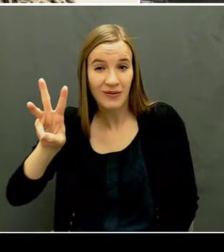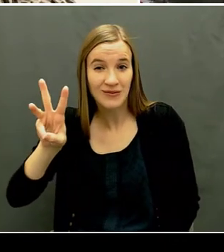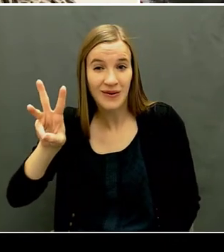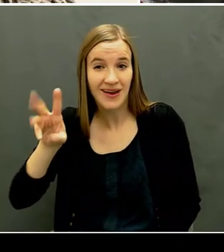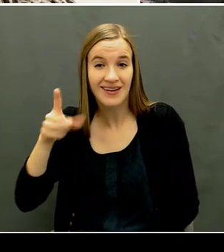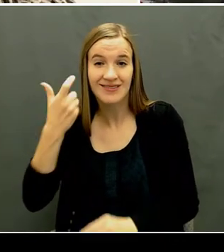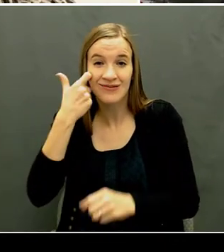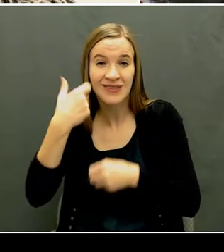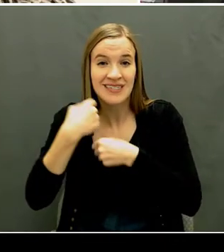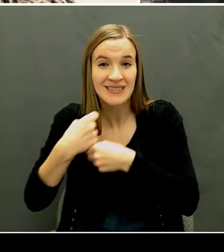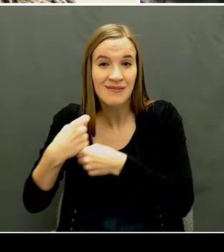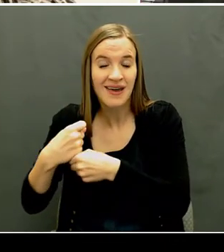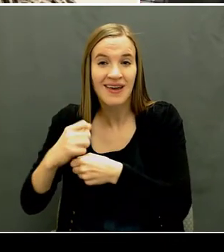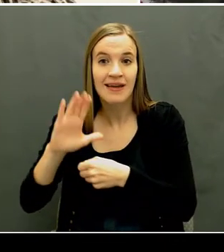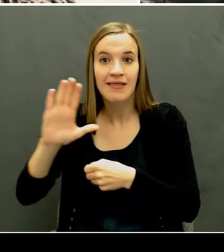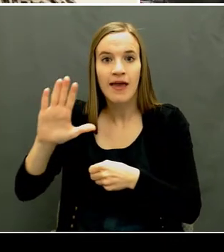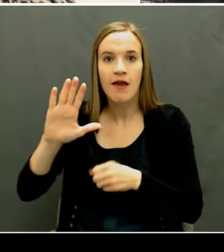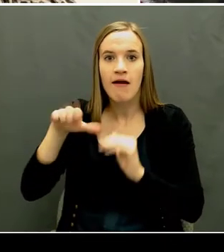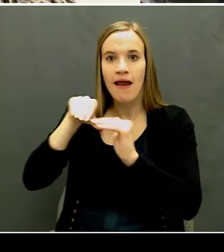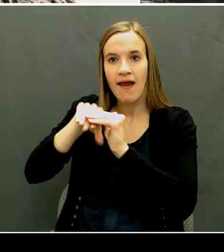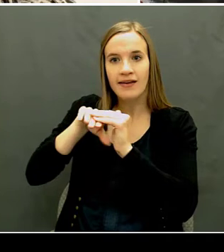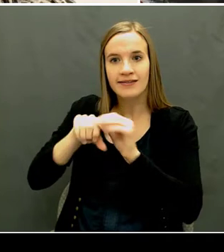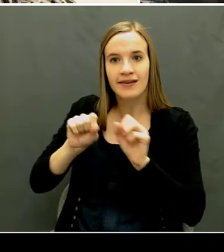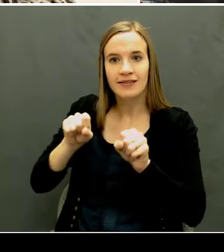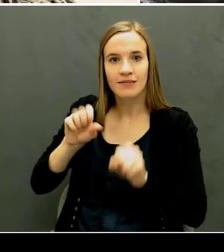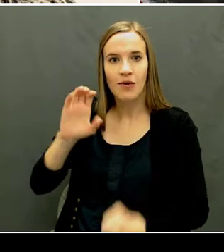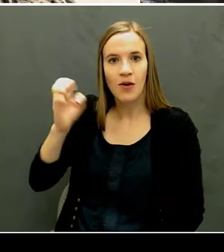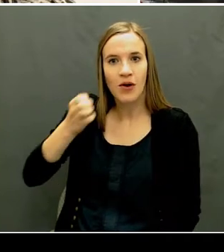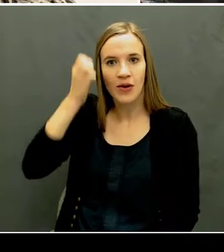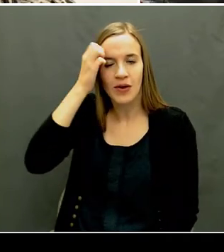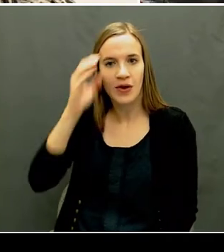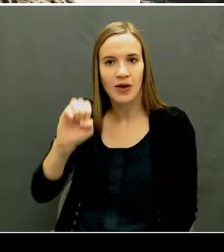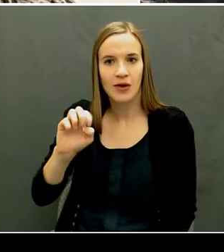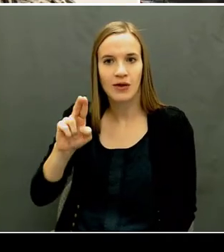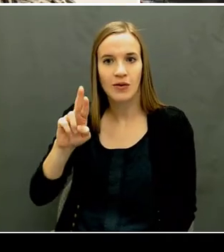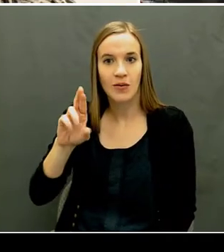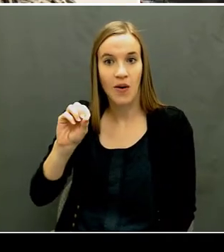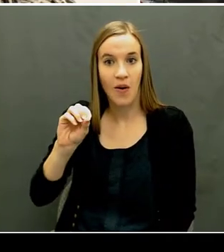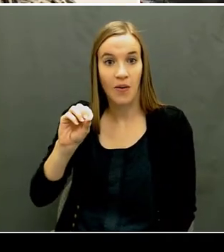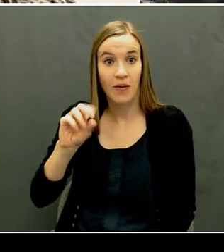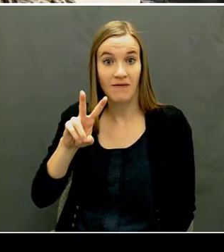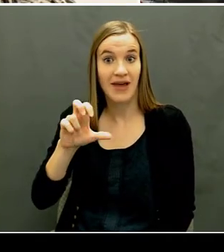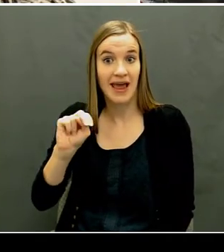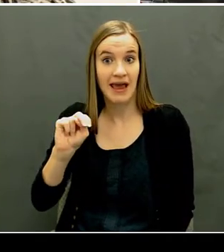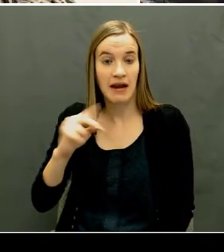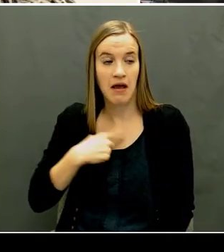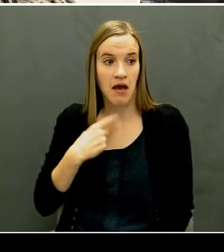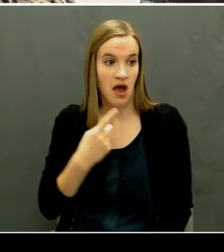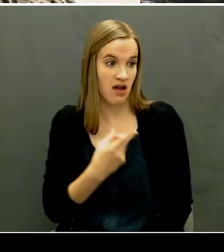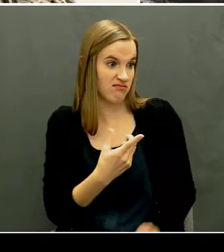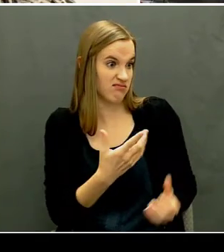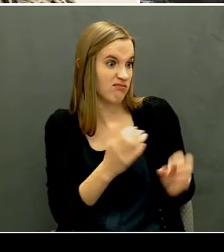a way of an adapted van. And I said, I'll be there and I pitched him. And that afternoon, they placed